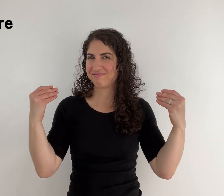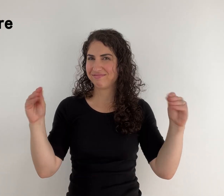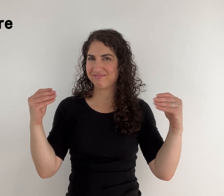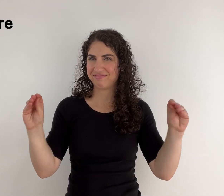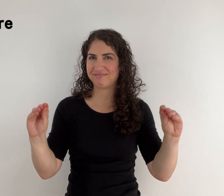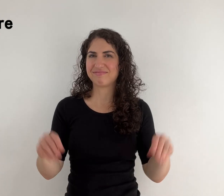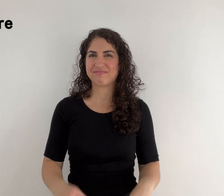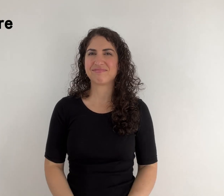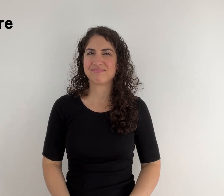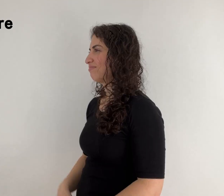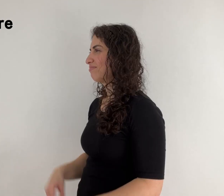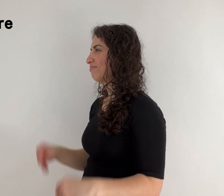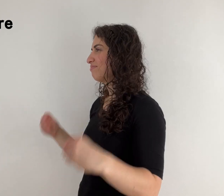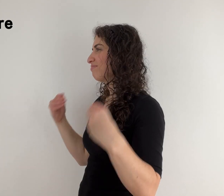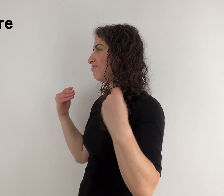STORE